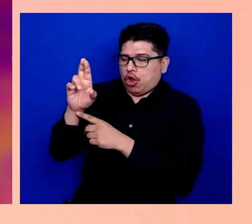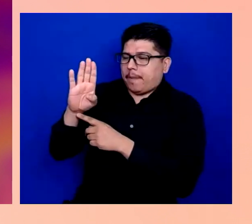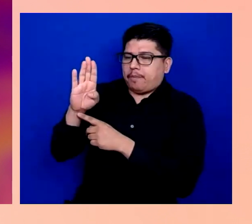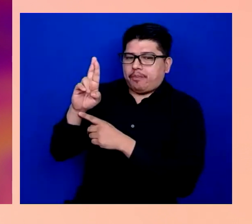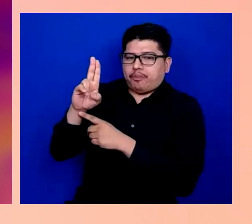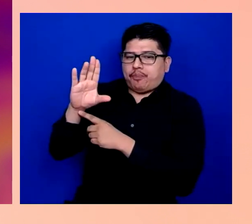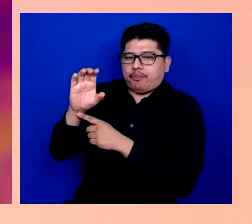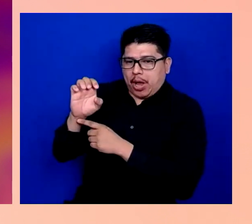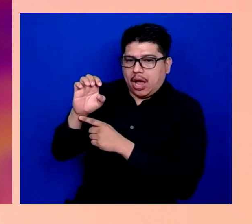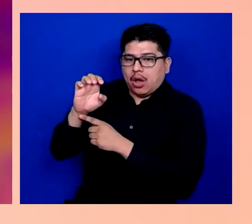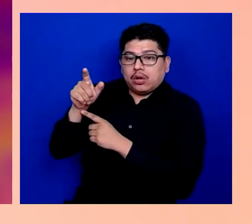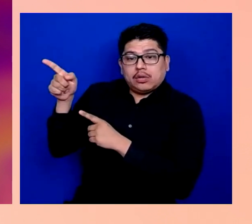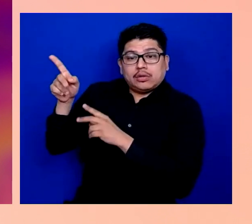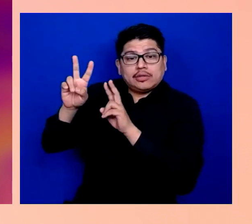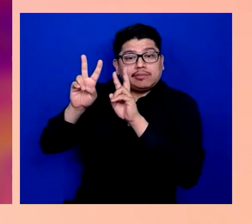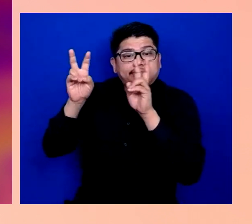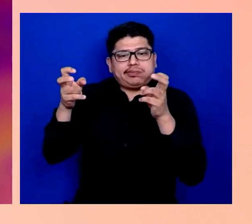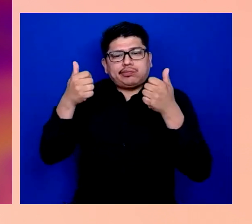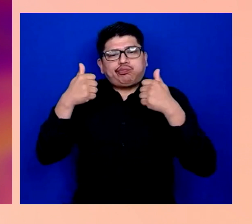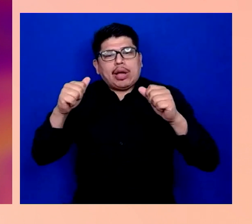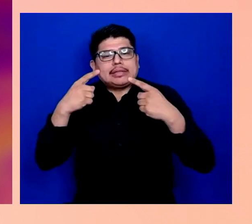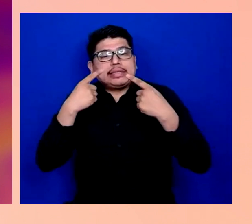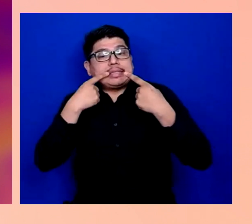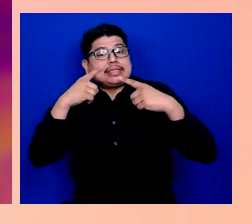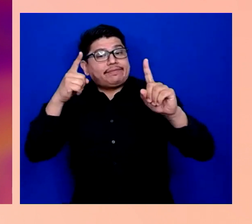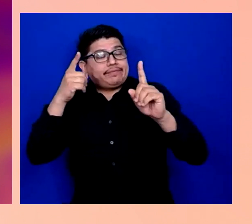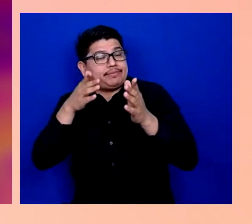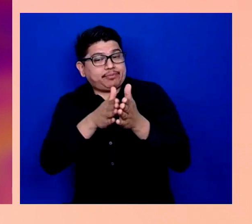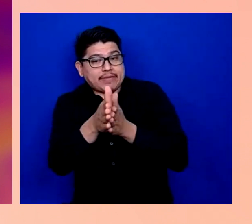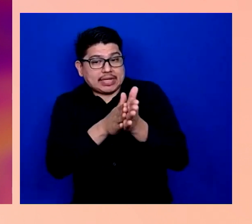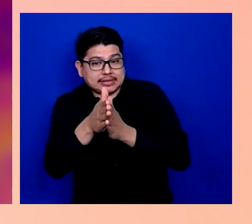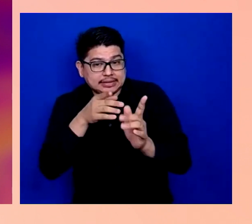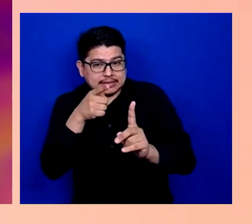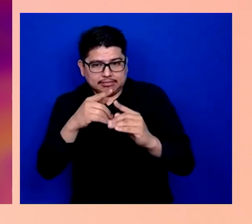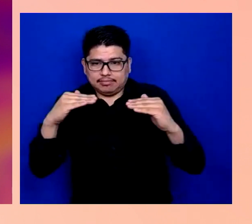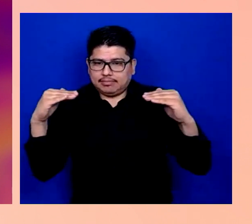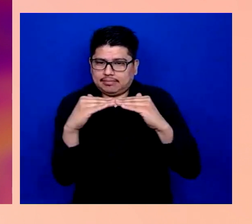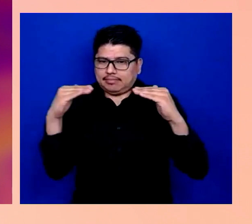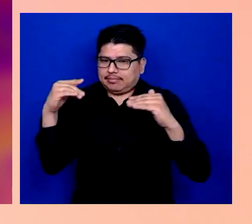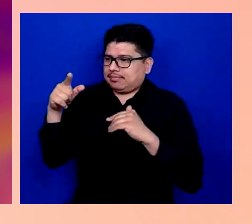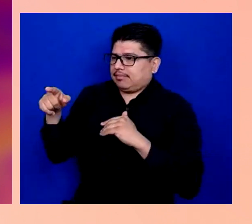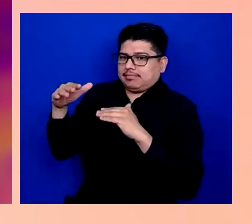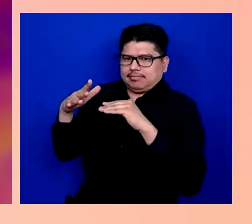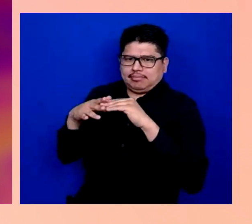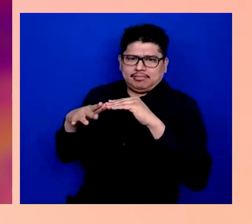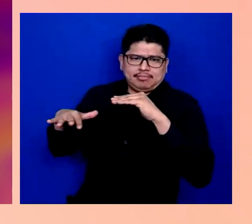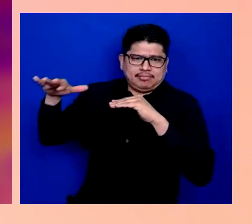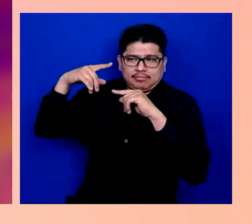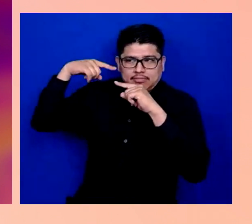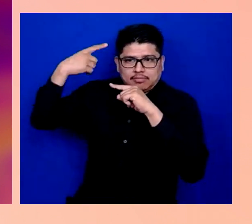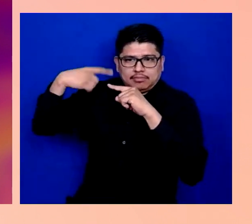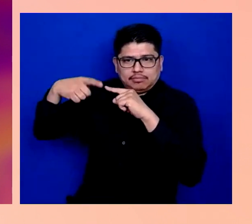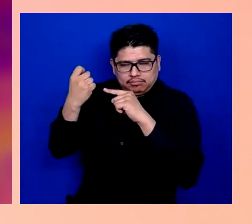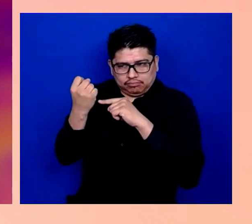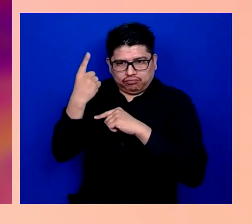motivation has to equal or surpass cognitive load." Can you explain the meaning of that quote and why it stuck for you for so long?